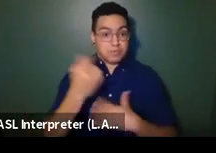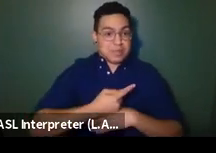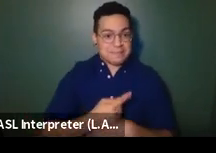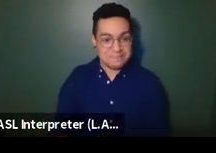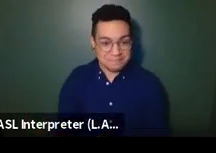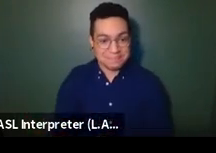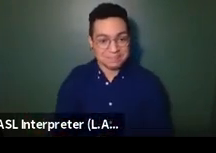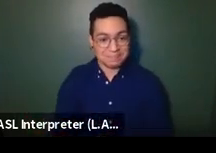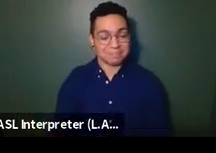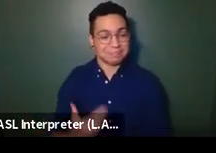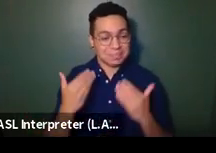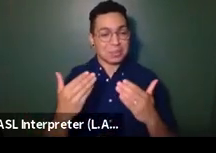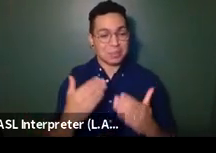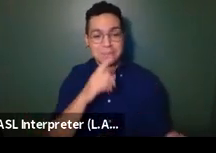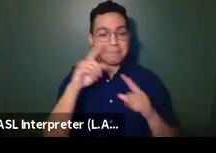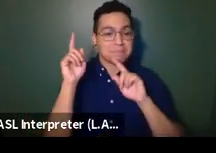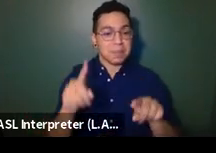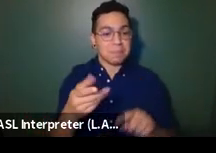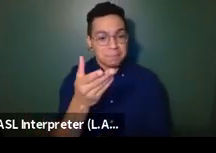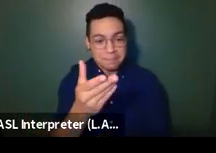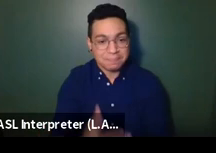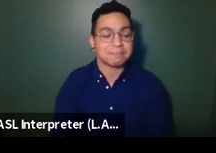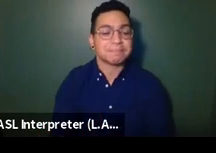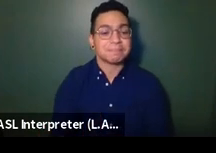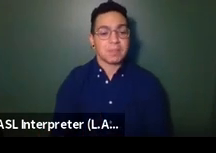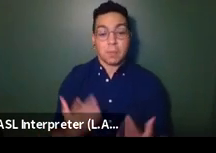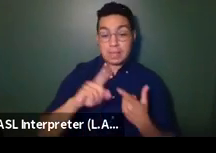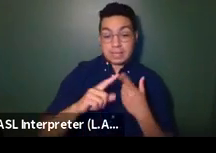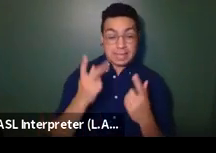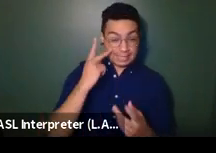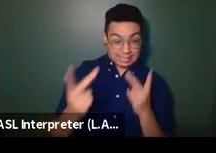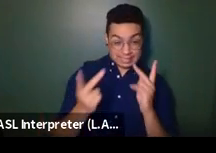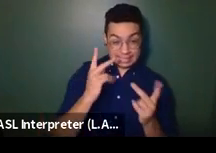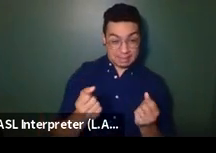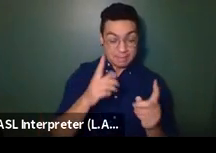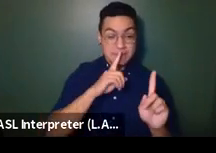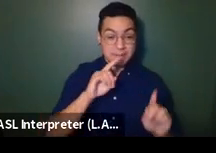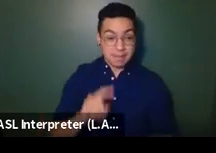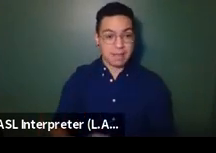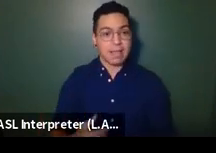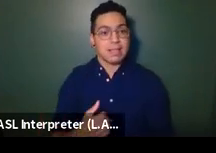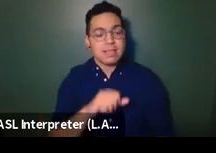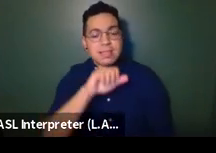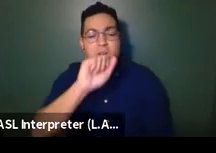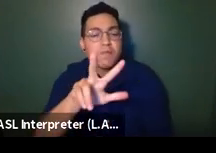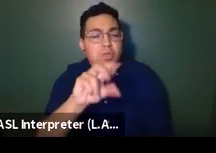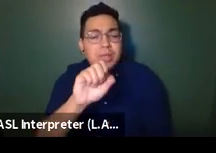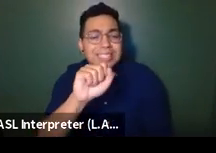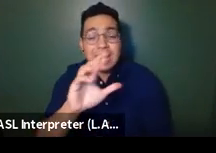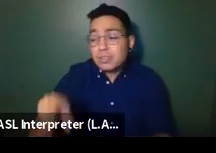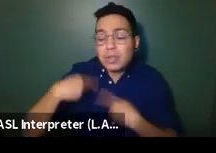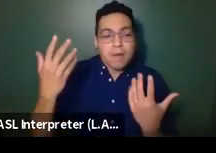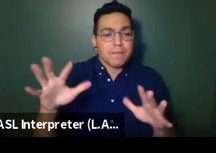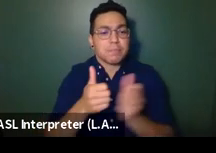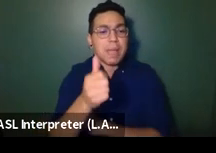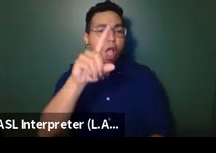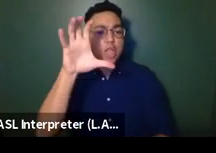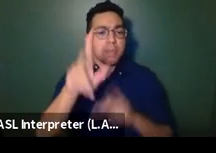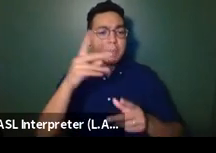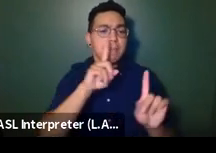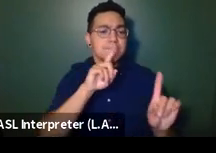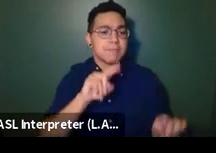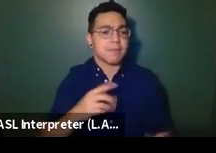ESD 113 - Andrew Hickman: reply to the poll, and we'll wait till we have most of you are applying I'm loving that it's only 30 seconds. And we've already passed the hundred participants. That's one of the powers of this